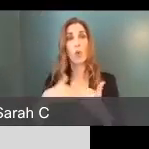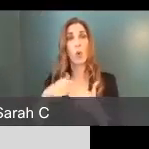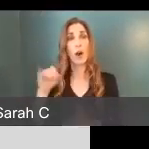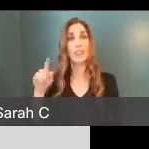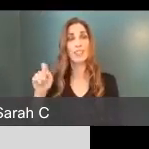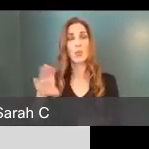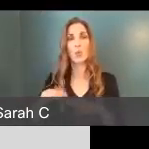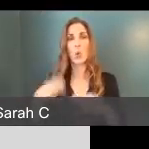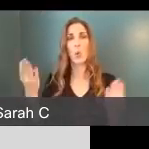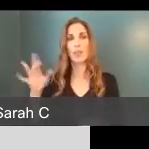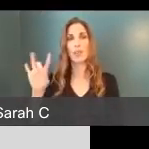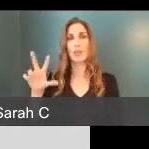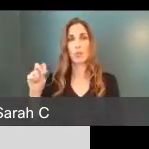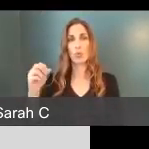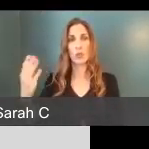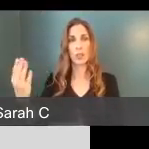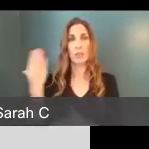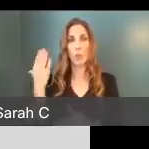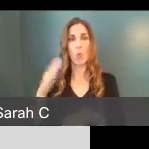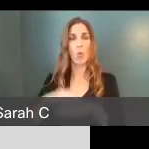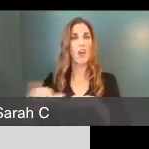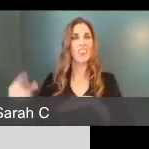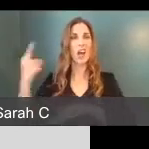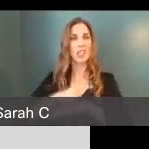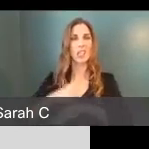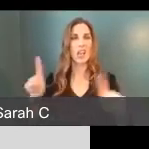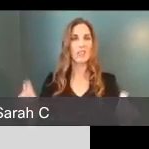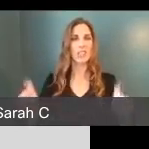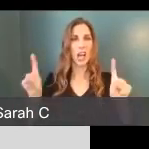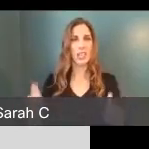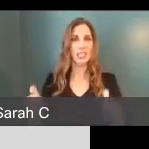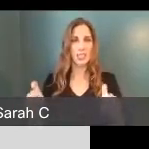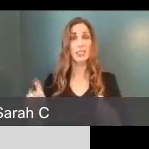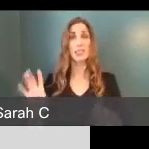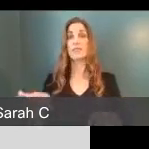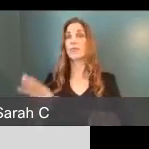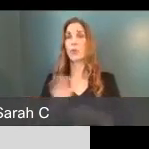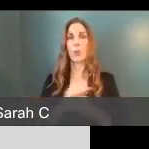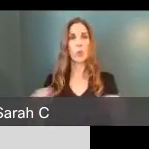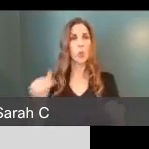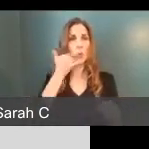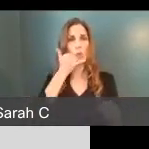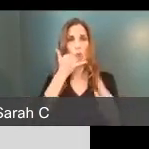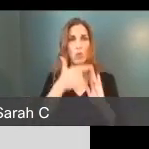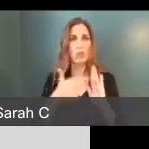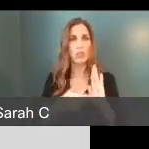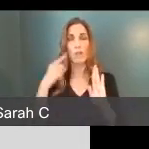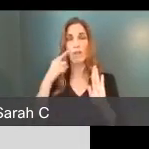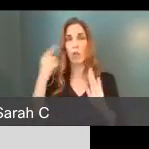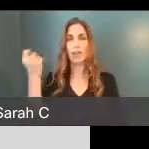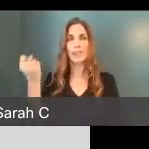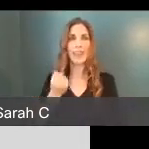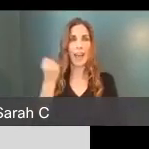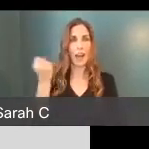in the morning on the day of testing. There is no phone registration for the Saturday testing.